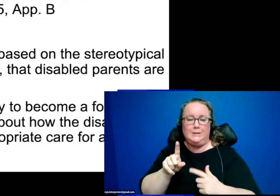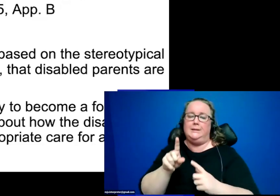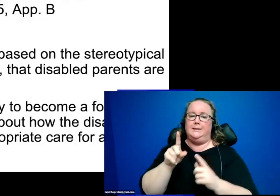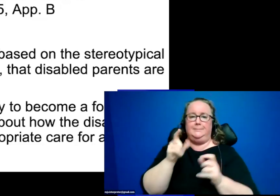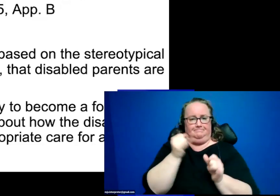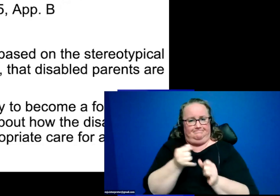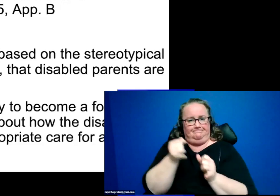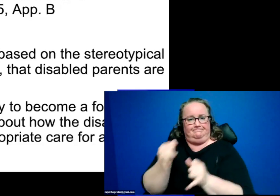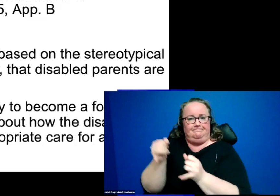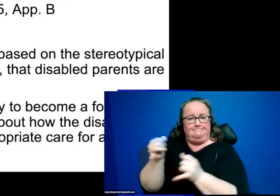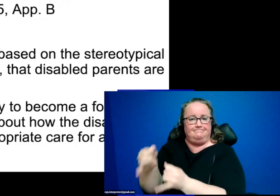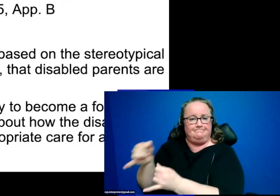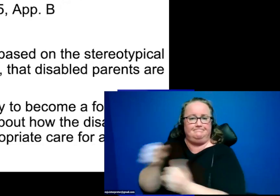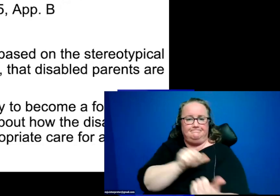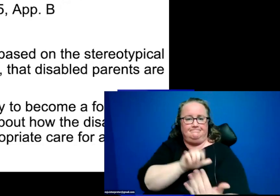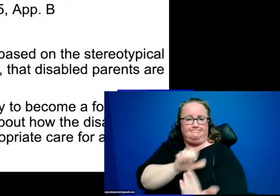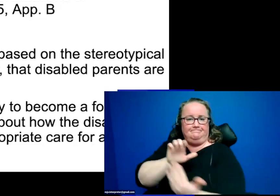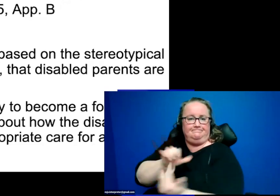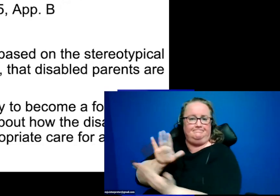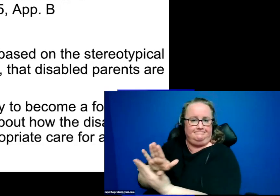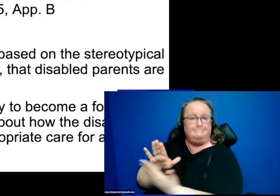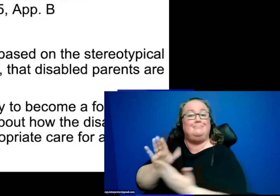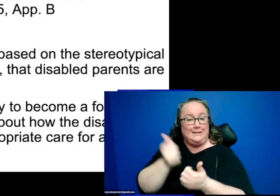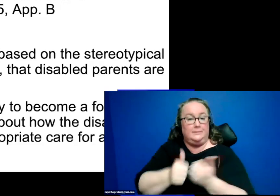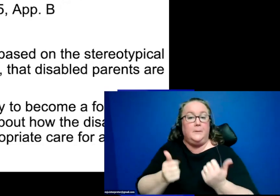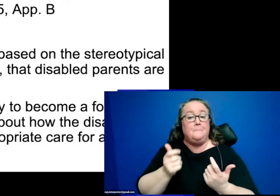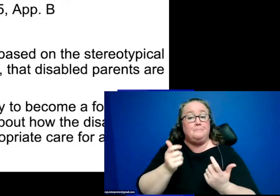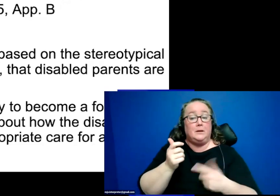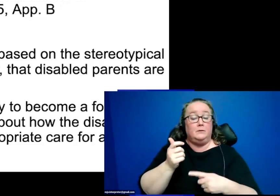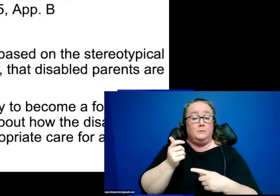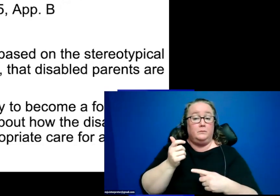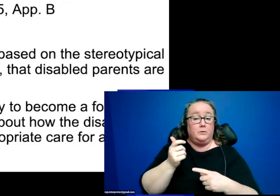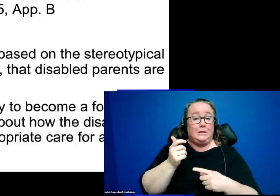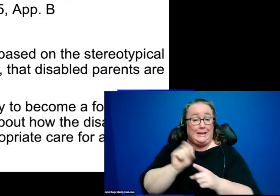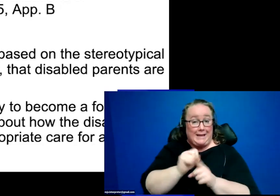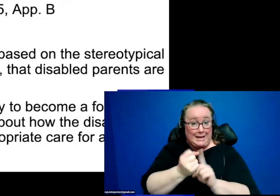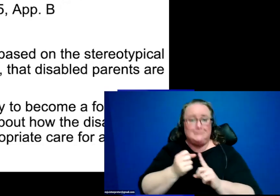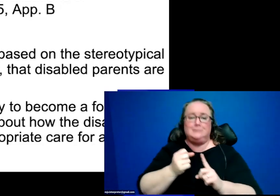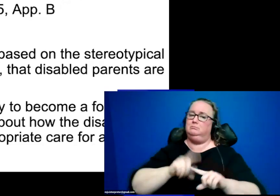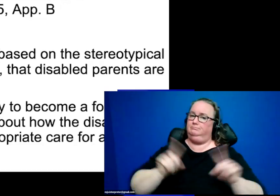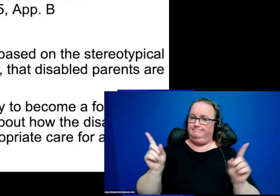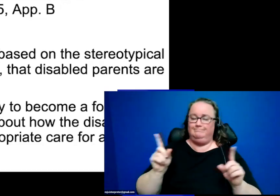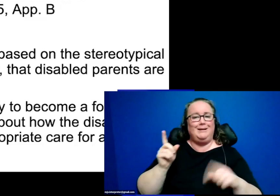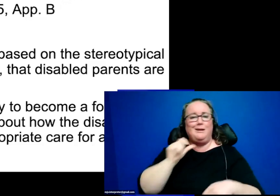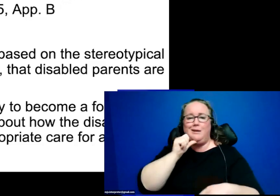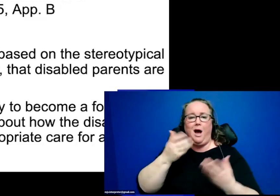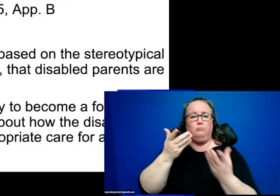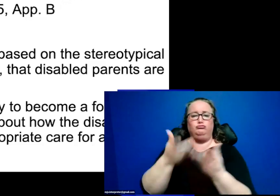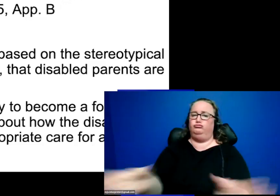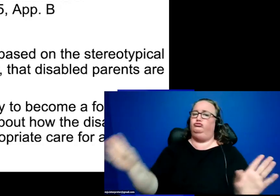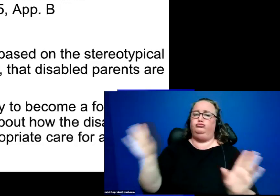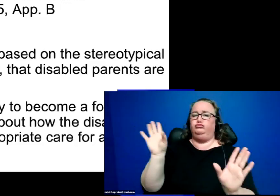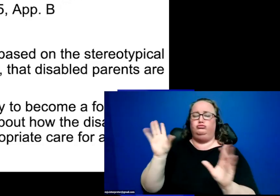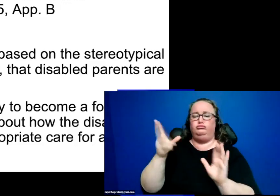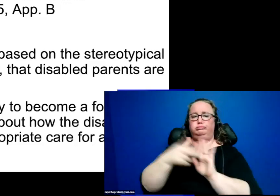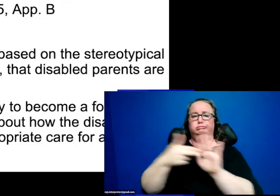by base basis and that disabled parents cannot be treated based on those generalizations or stereotypes.